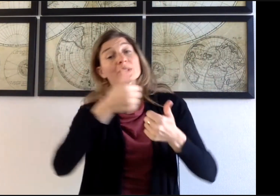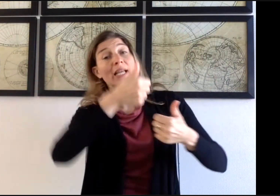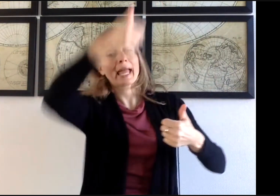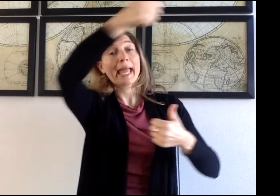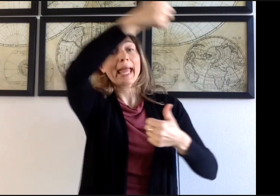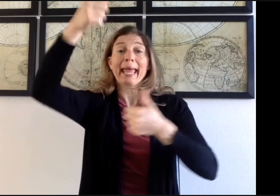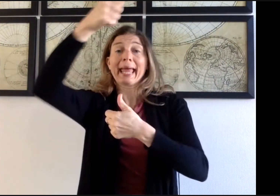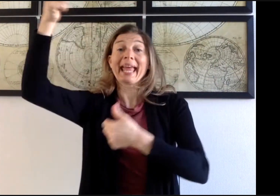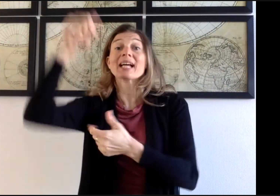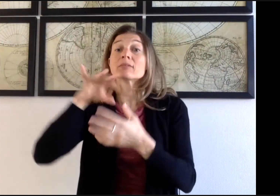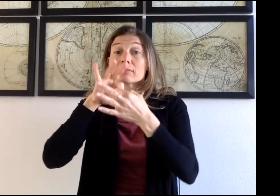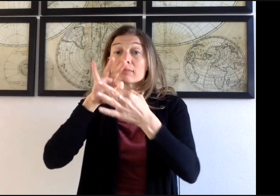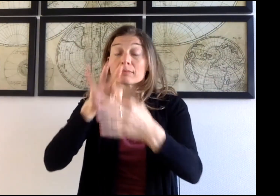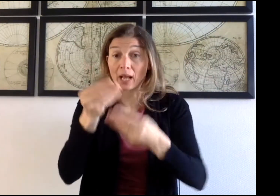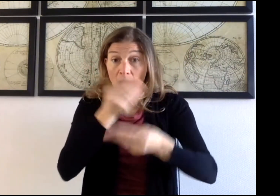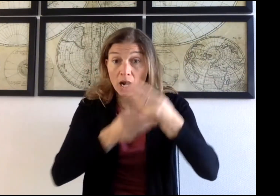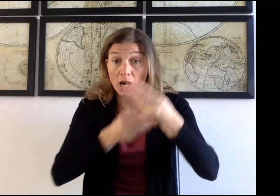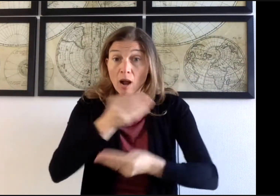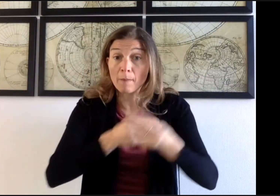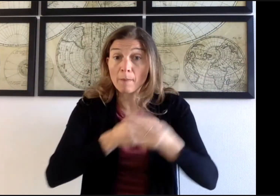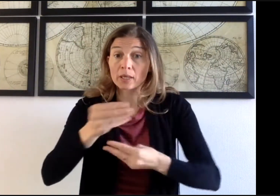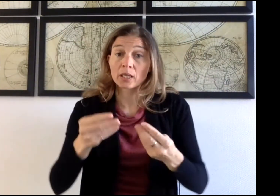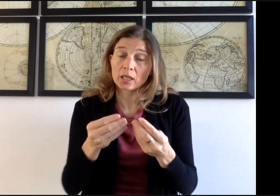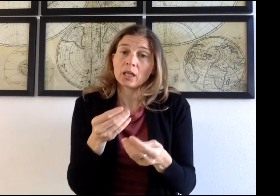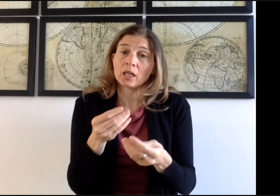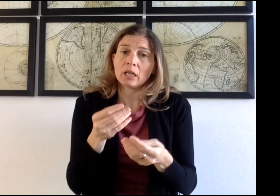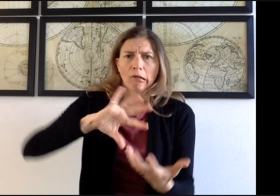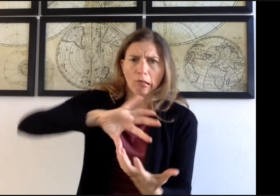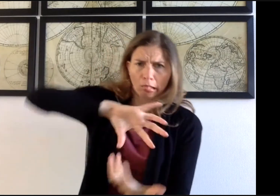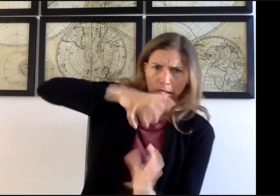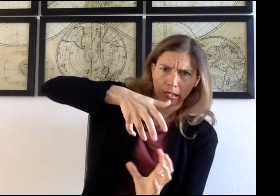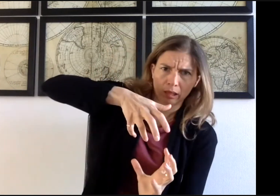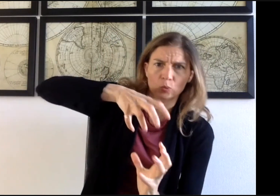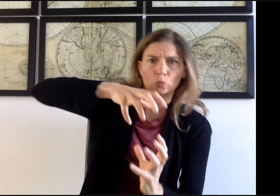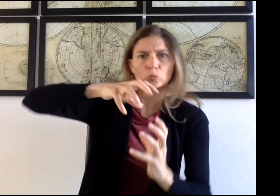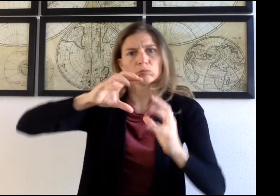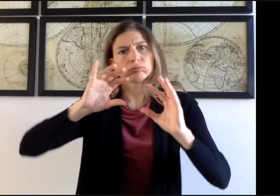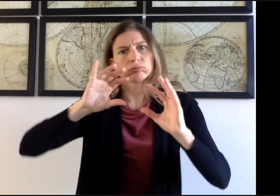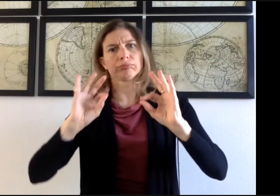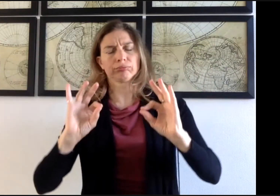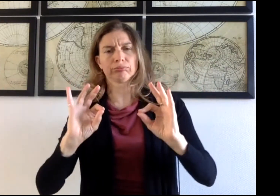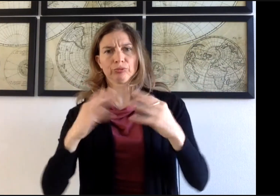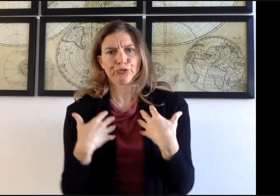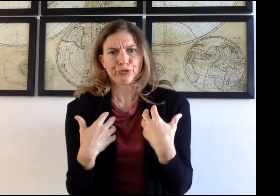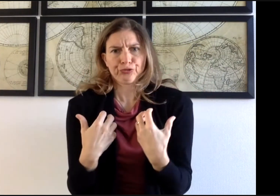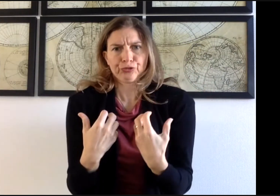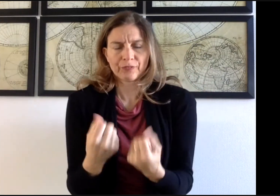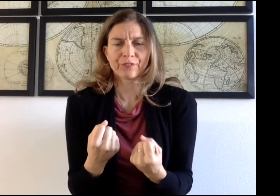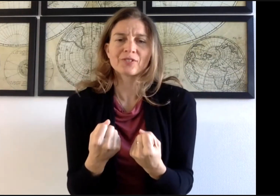This is currently being reviewed by the board. We're doing our best to cover all of these initiatives,